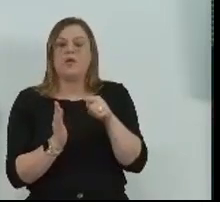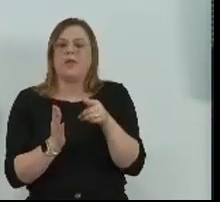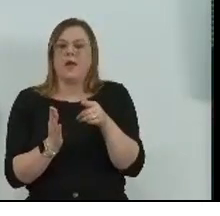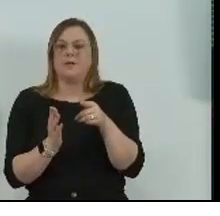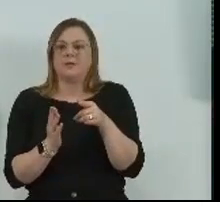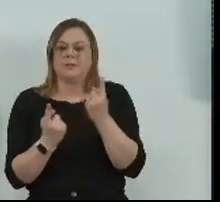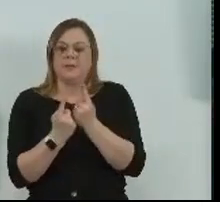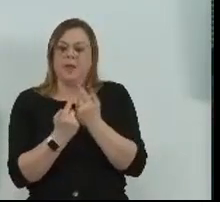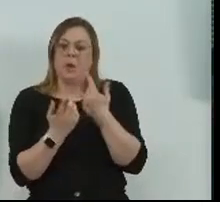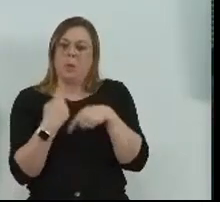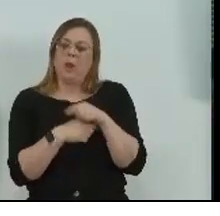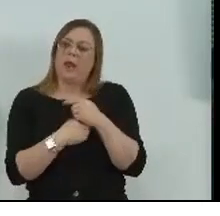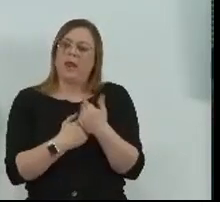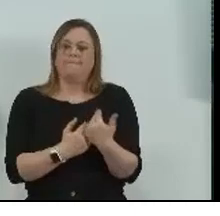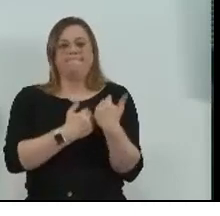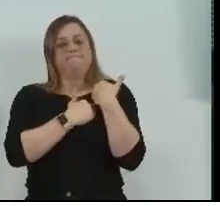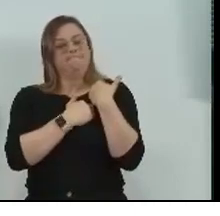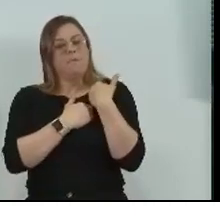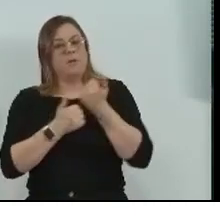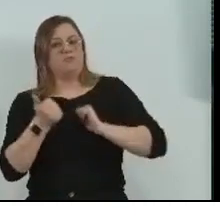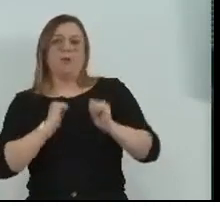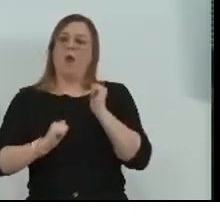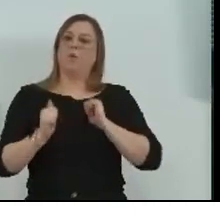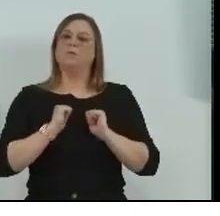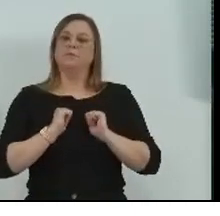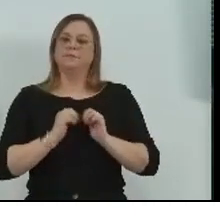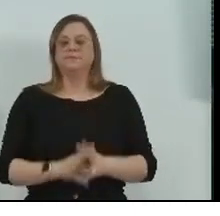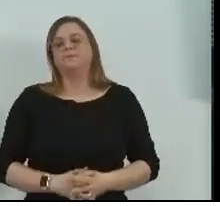which we wear with pride. MARK: Cool, thank you.